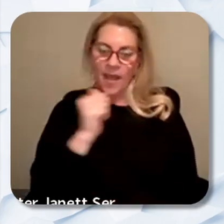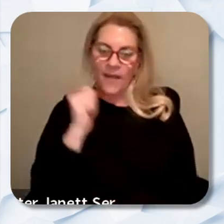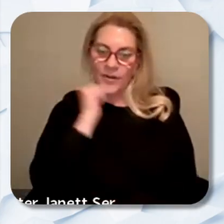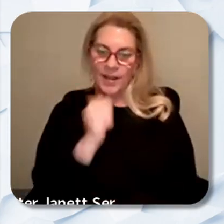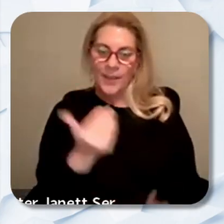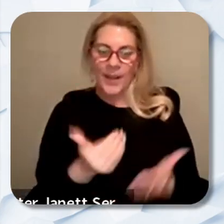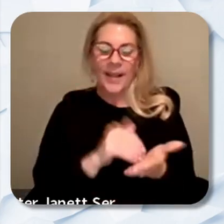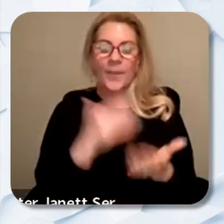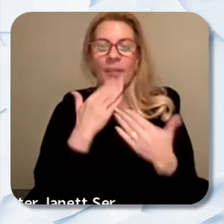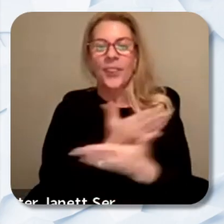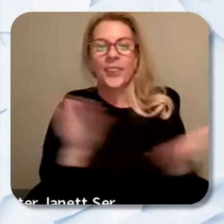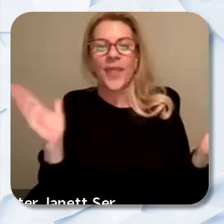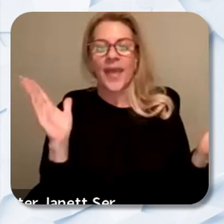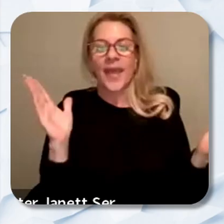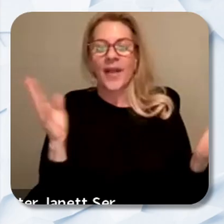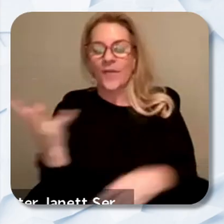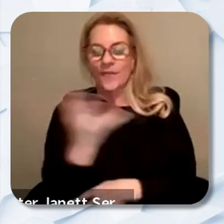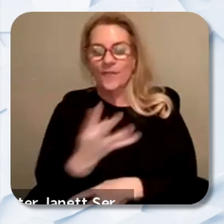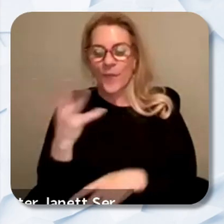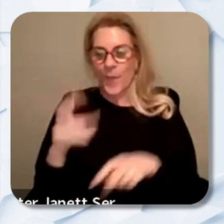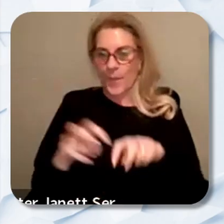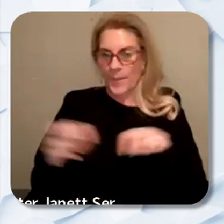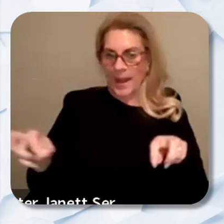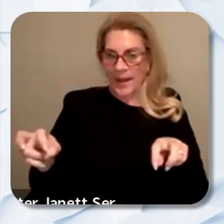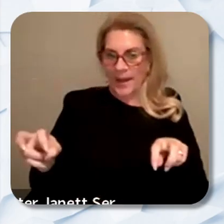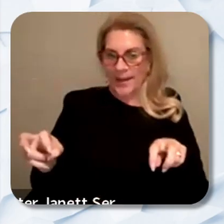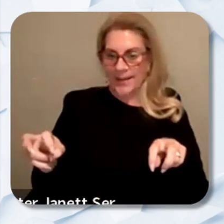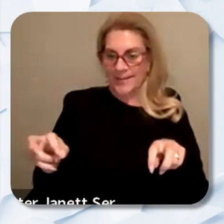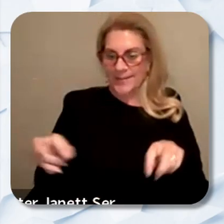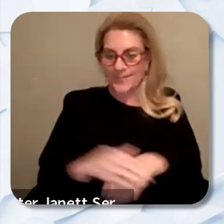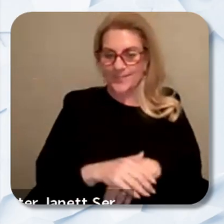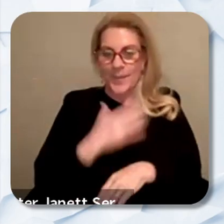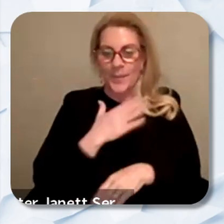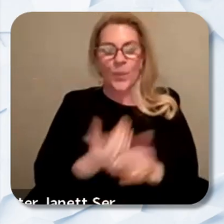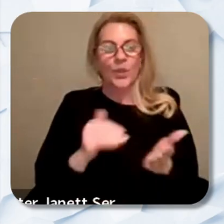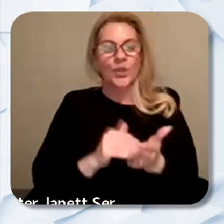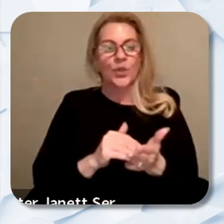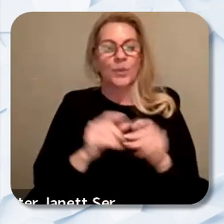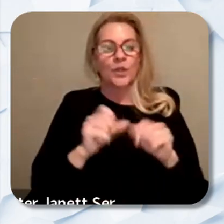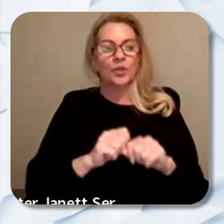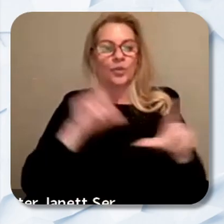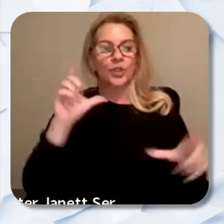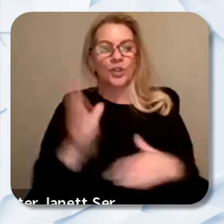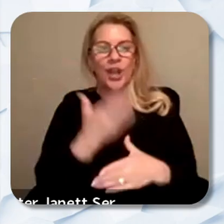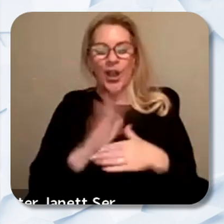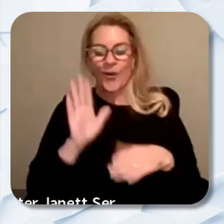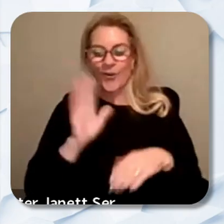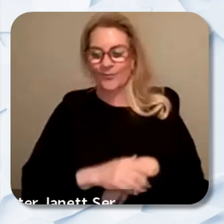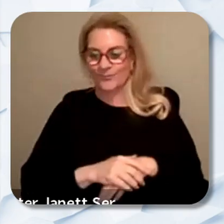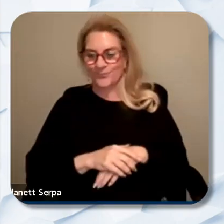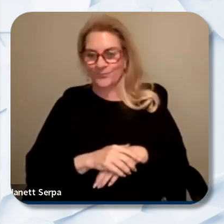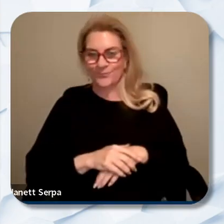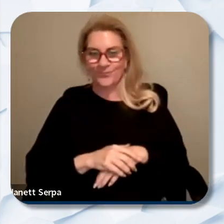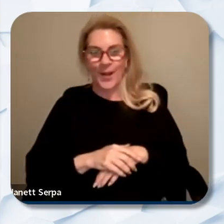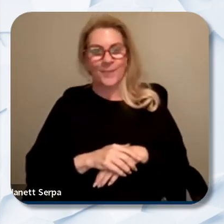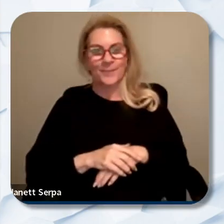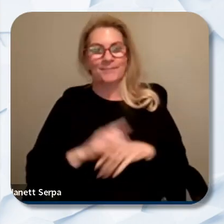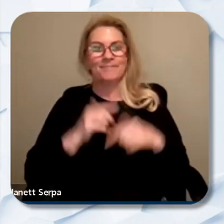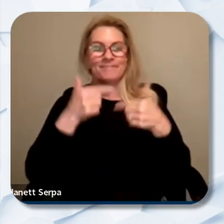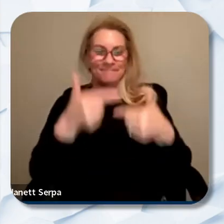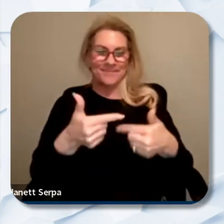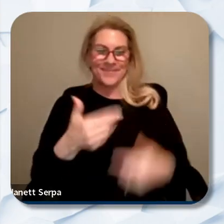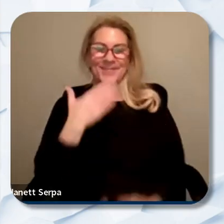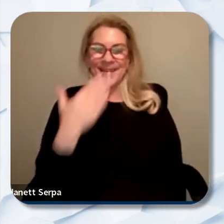I want to thank all of our four panelists. And if we can please resume our screen share.